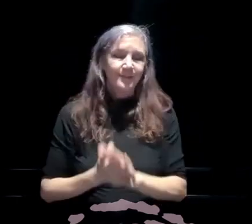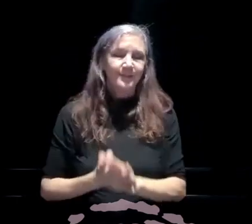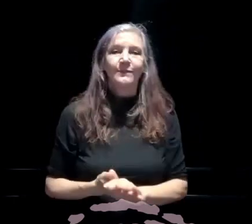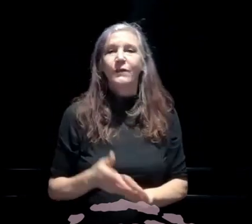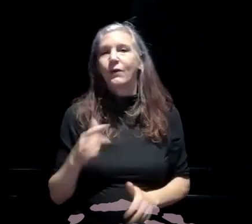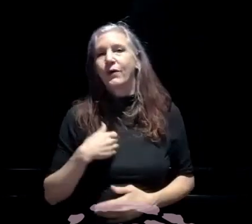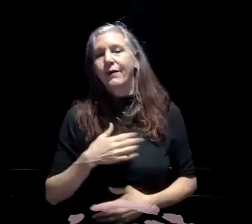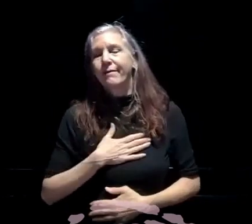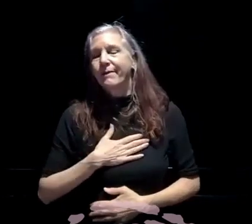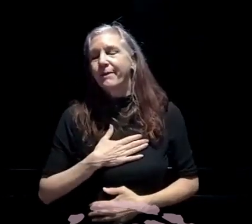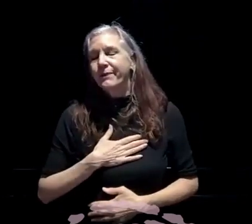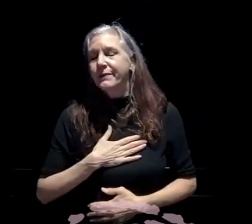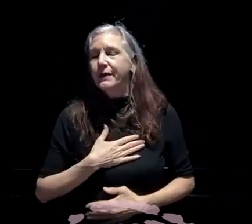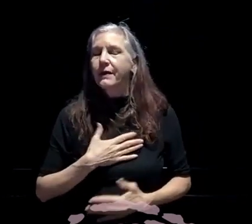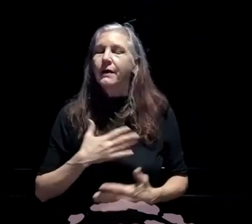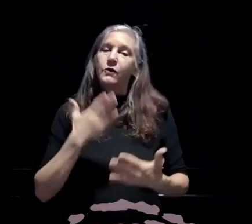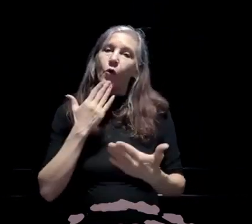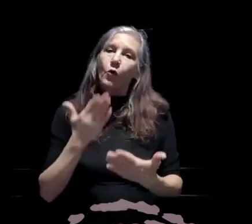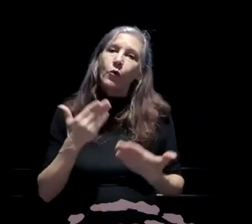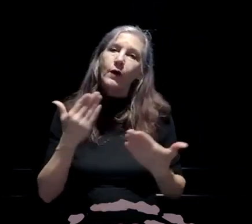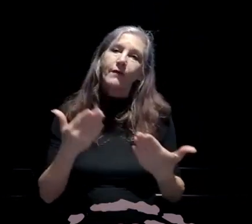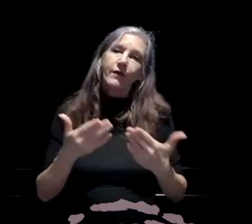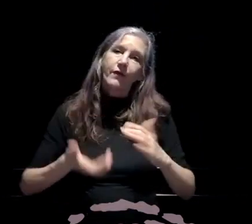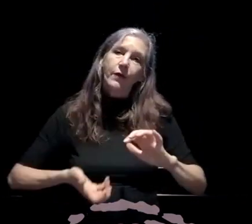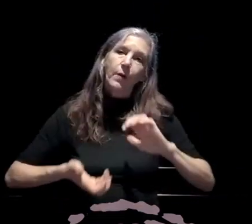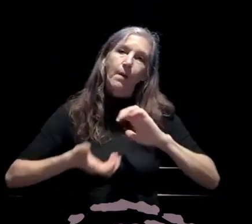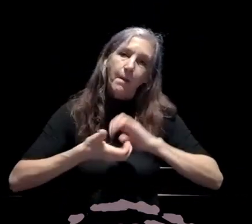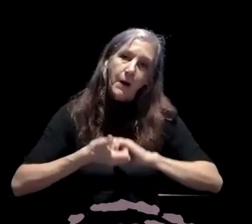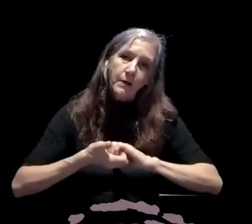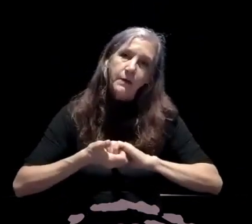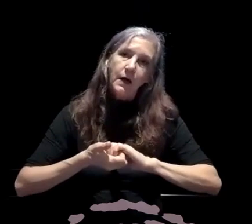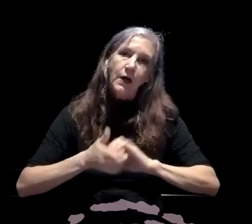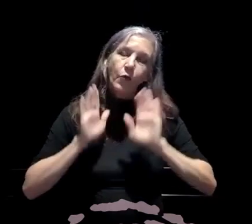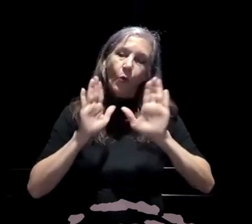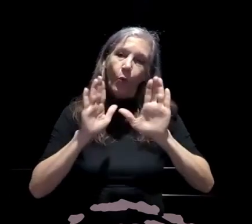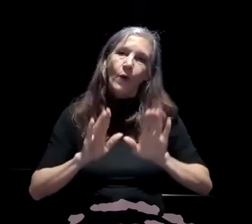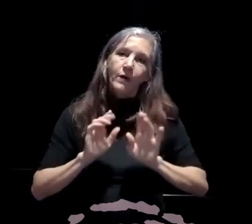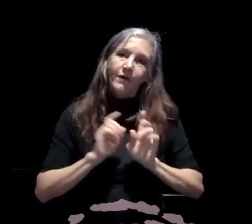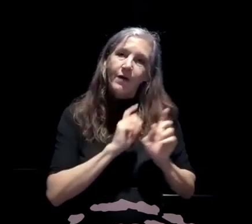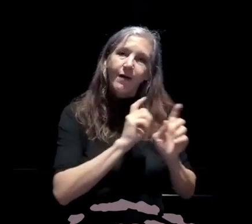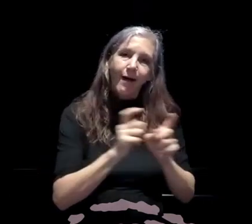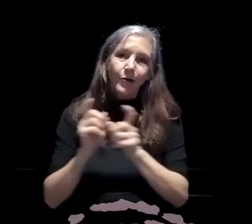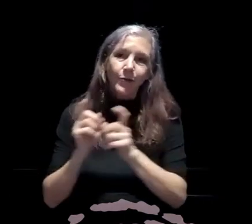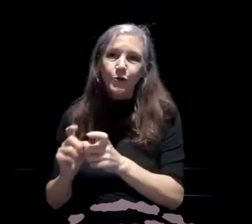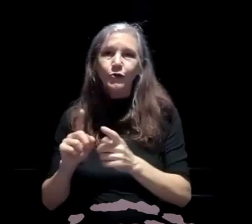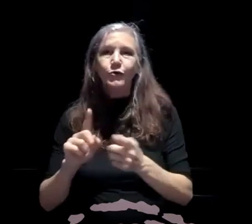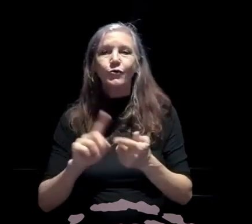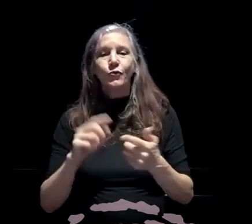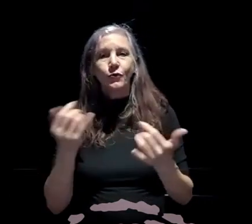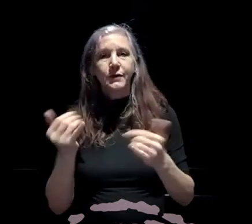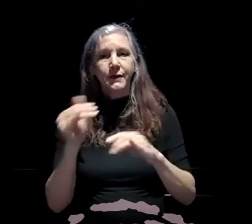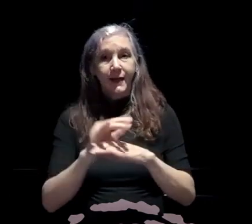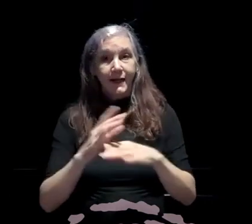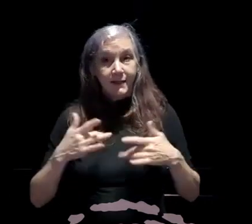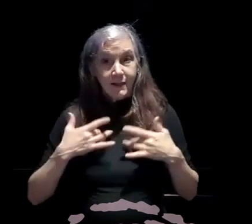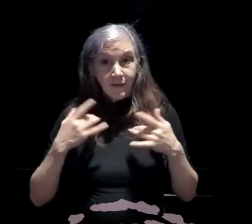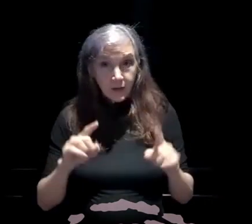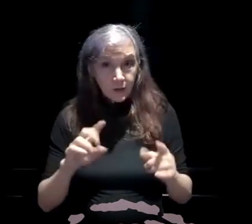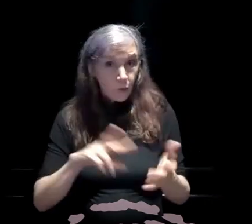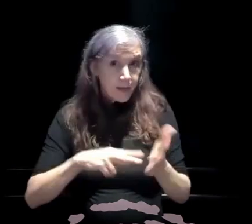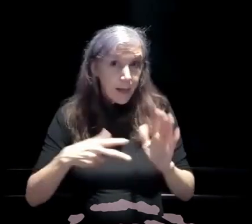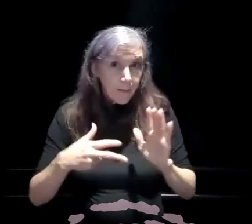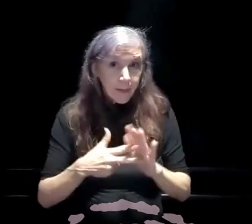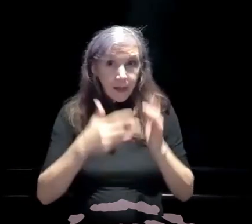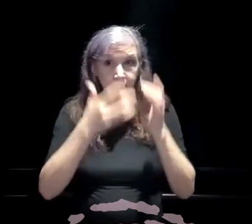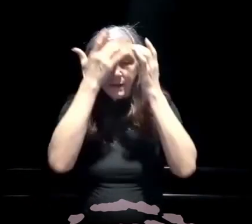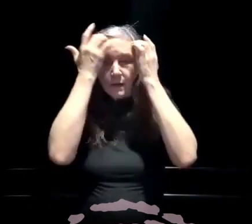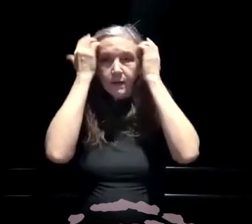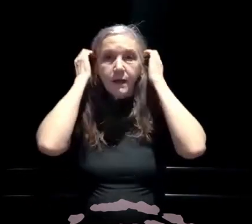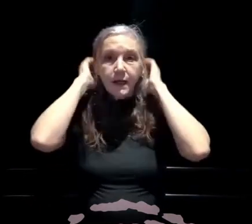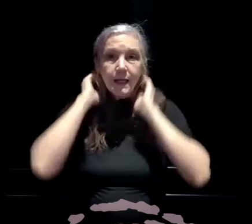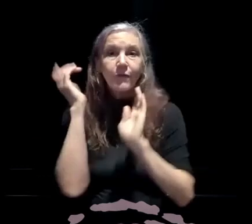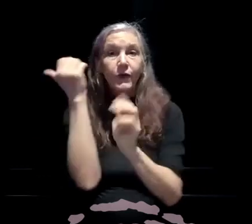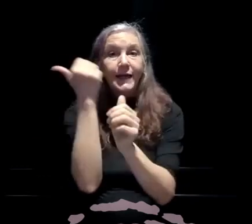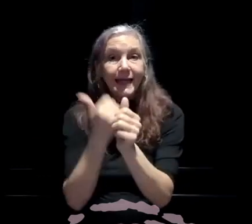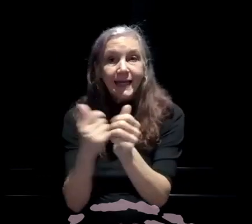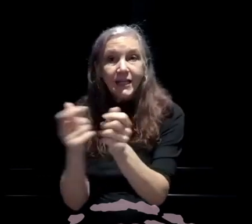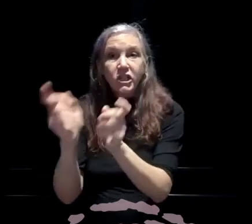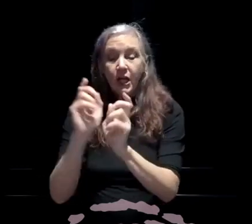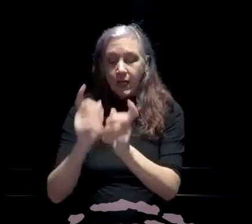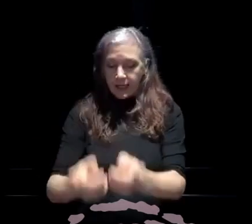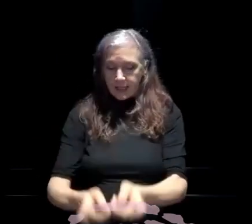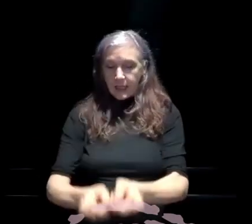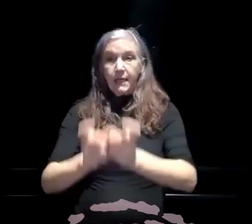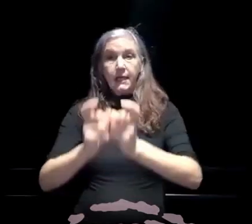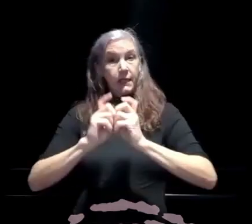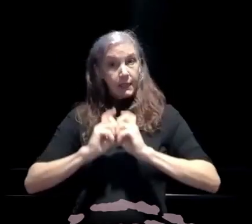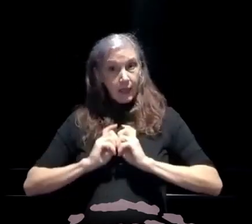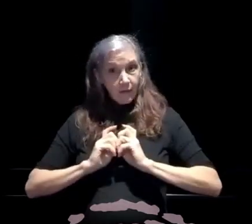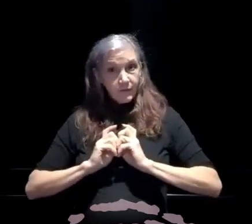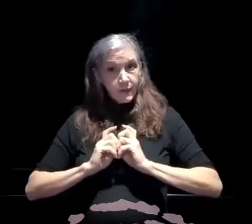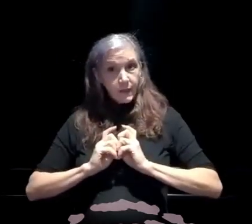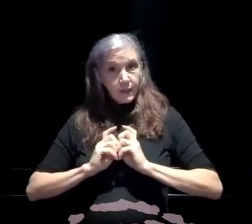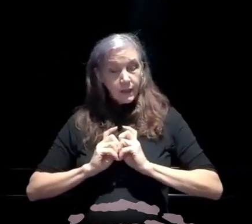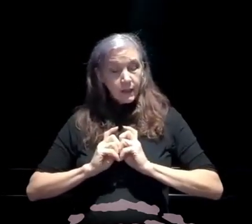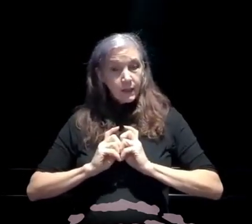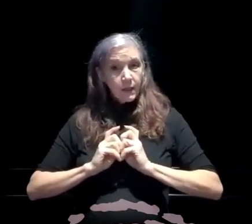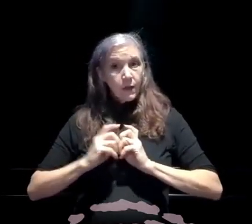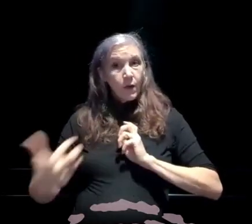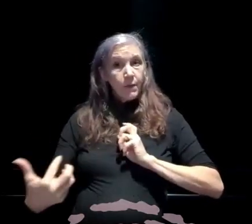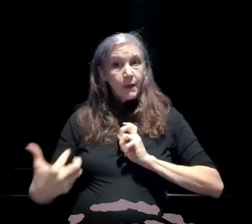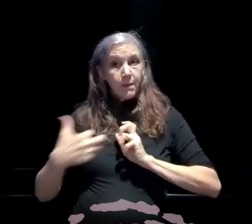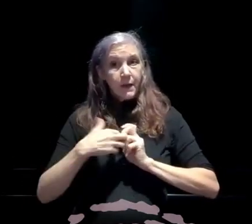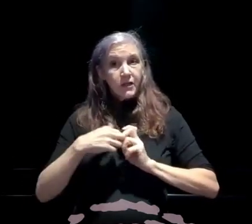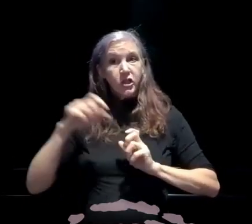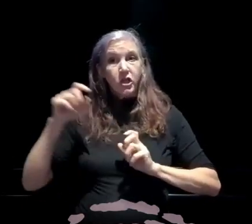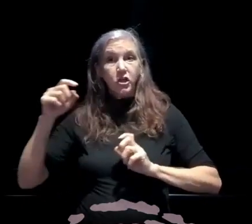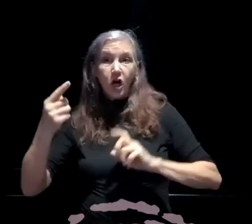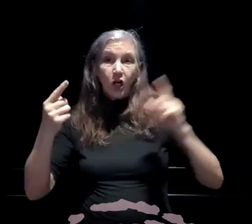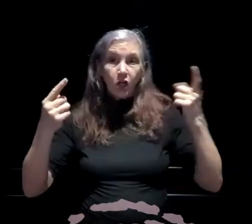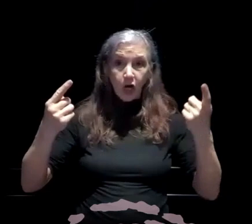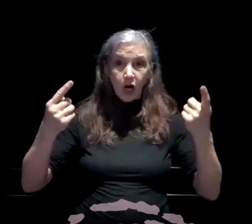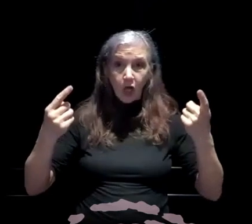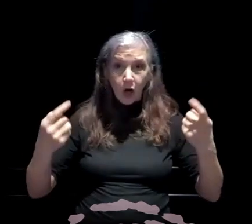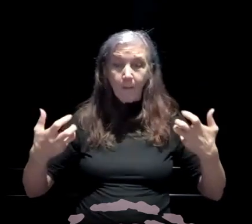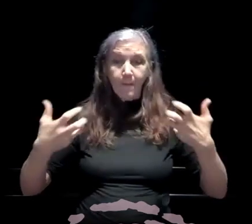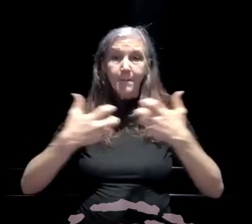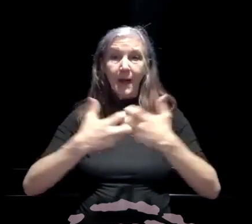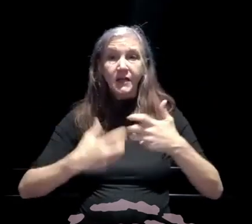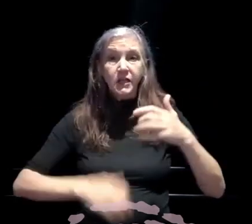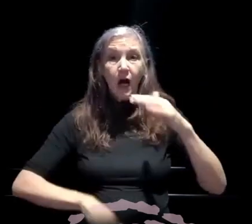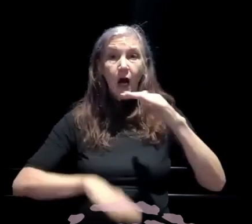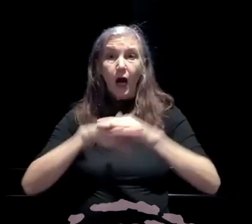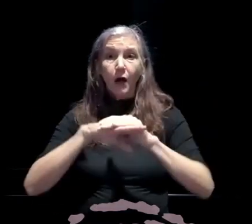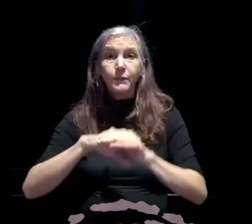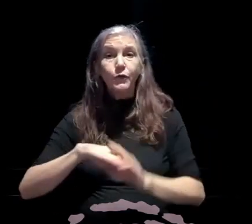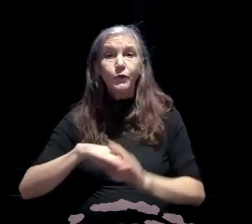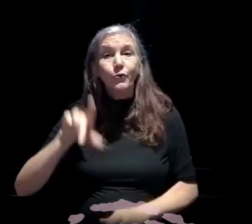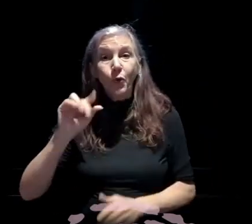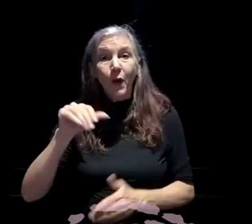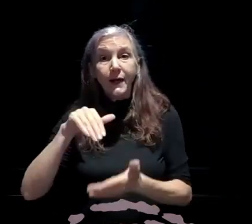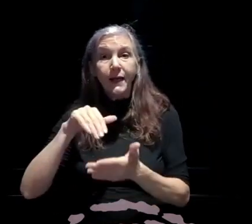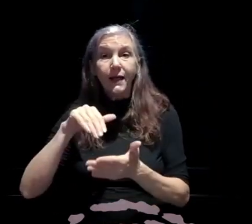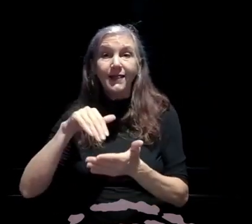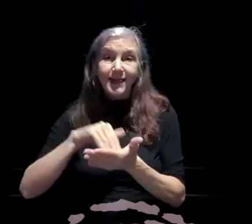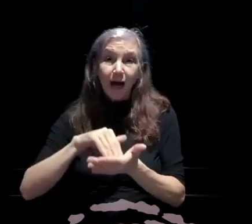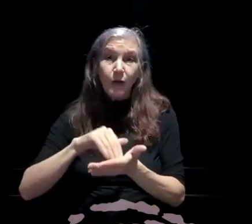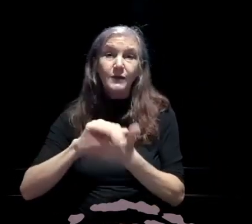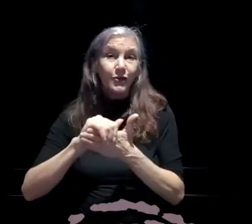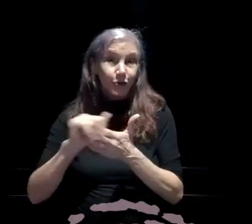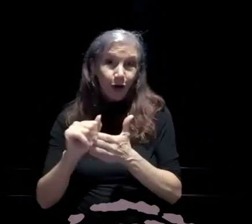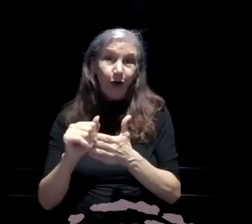We are so very grateful for their partnership and for their generous contribution to tonight's event. So folks, what this means is that for each and every gift we receive tonight, your gift will be matched dollar for dollar up to that $20,000 matching amount.